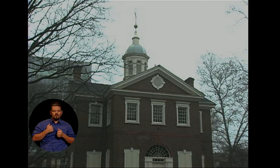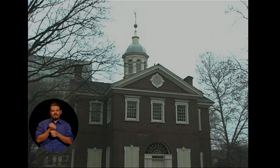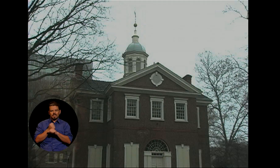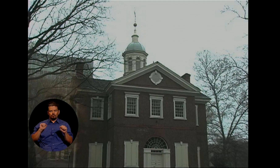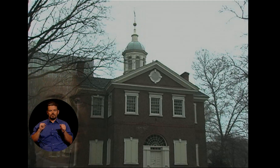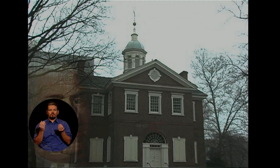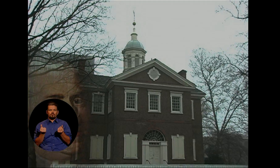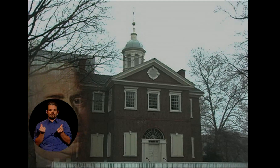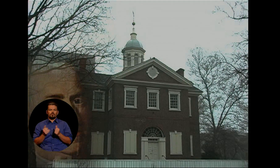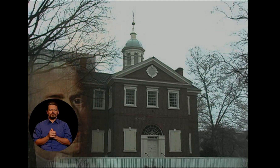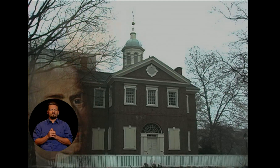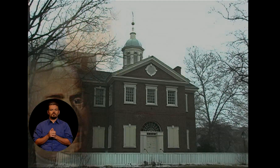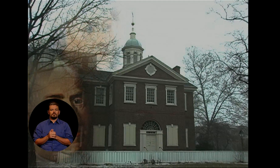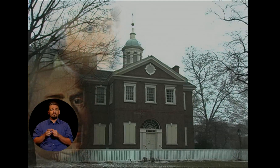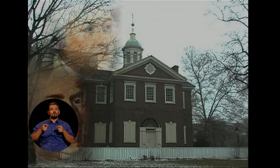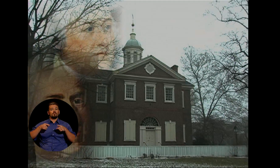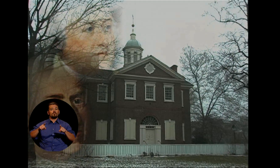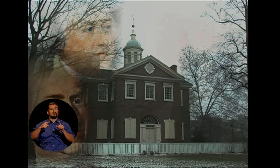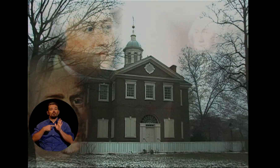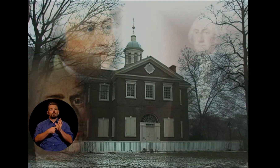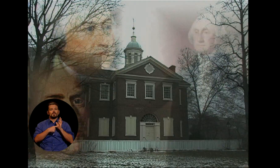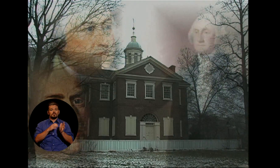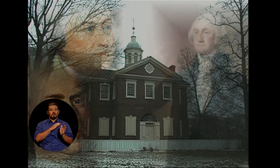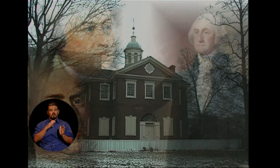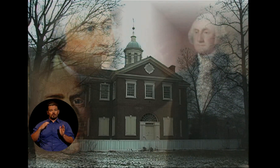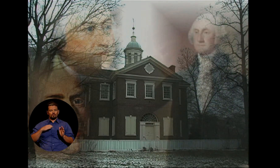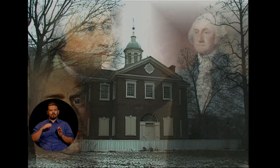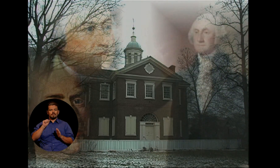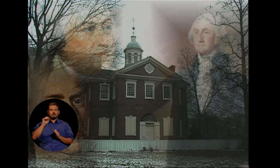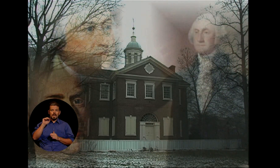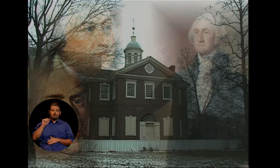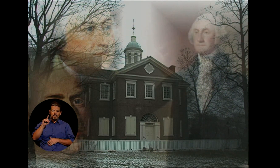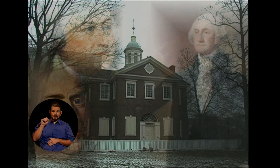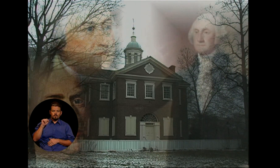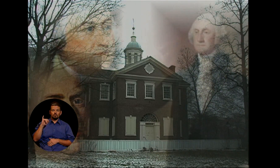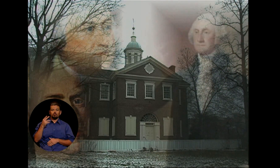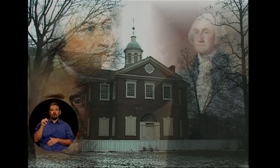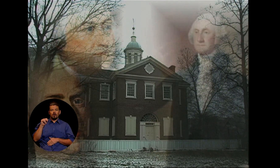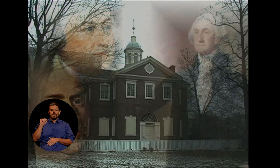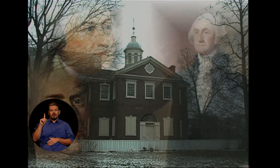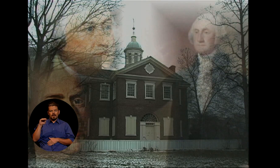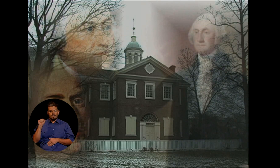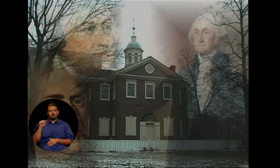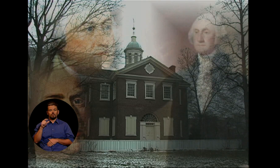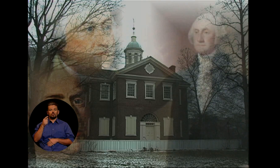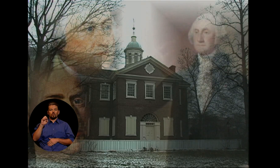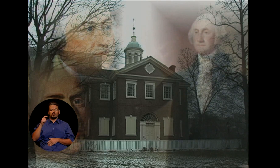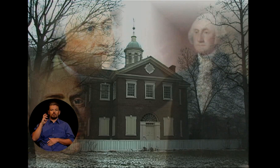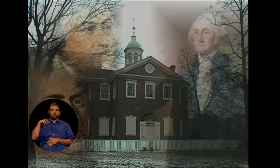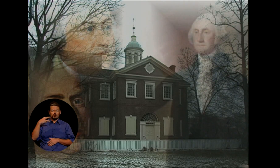SAM ADAMS, JOHN ADAMS, AND GEORGE WASHINGTON LEFT CARPENTER HALL, THE AMERICAN COLONIES HAD ACTED AS A SINGLE NATION